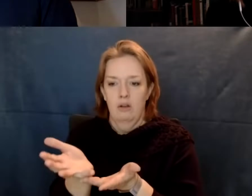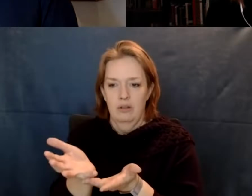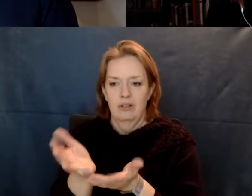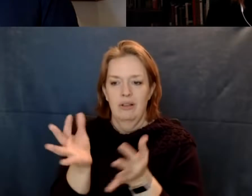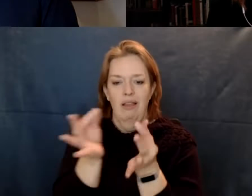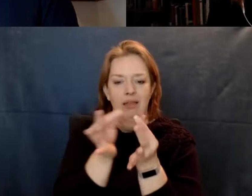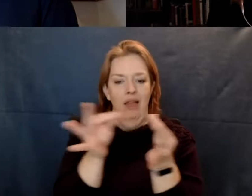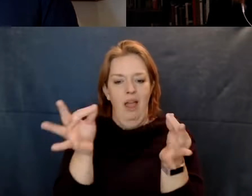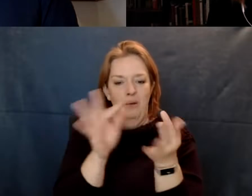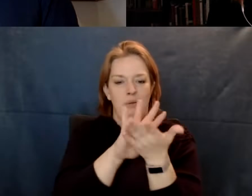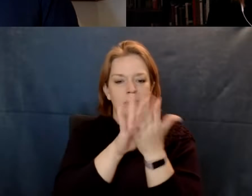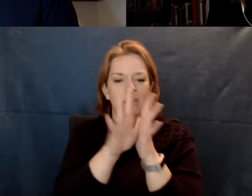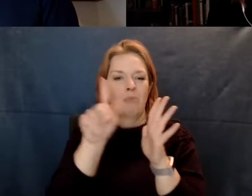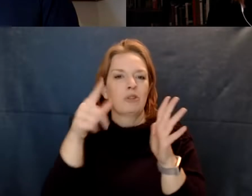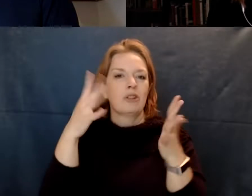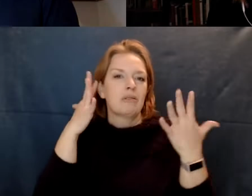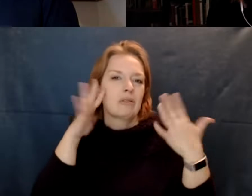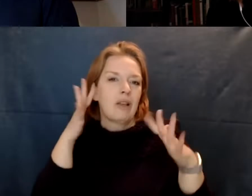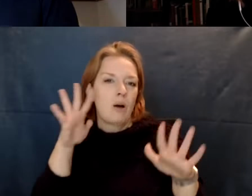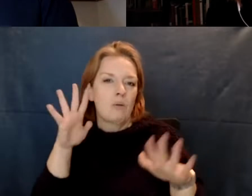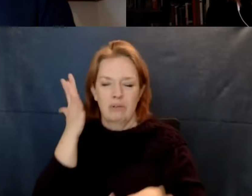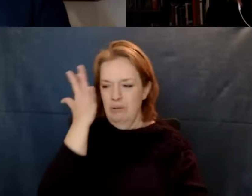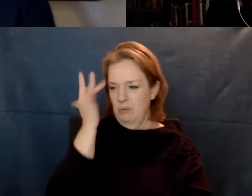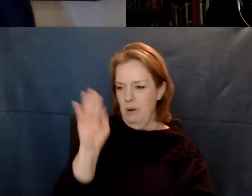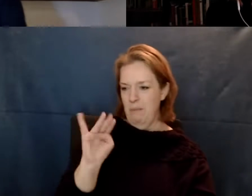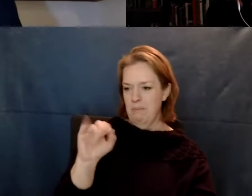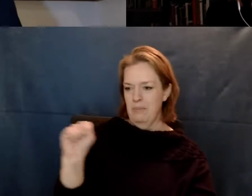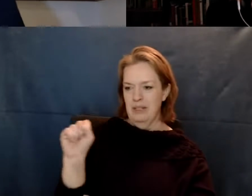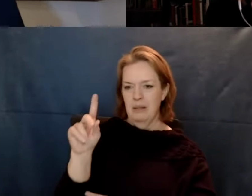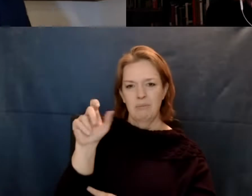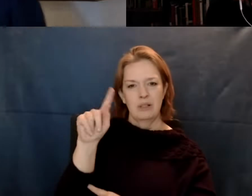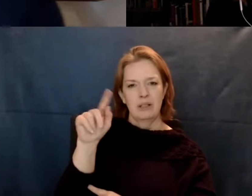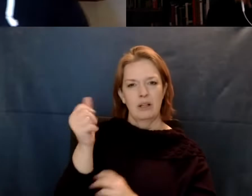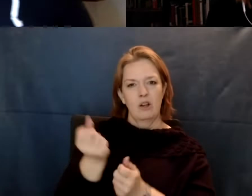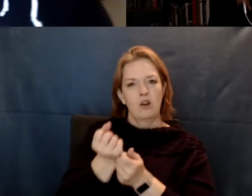Why does the Mississippi Delta lend itself to the collapse of language and to pure sound.